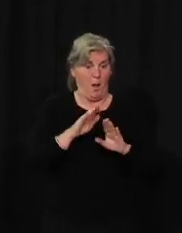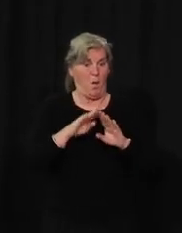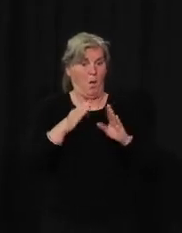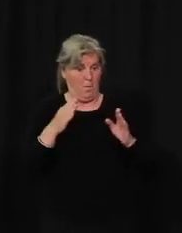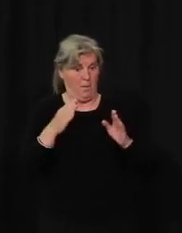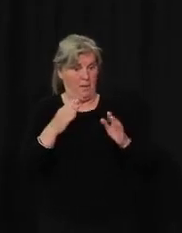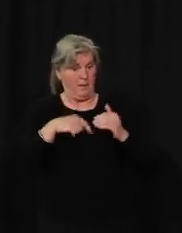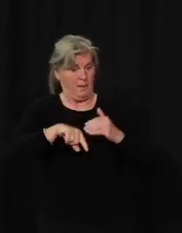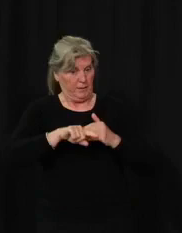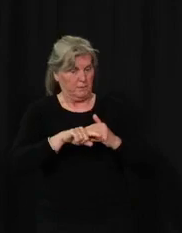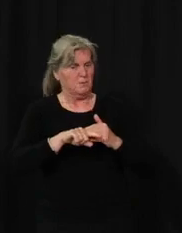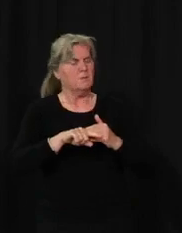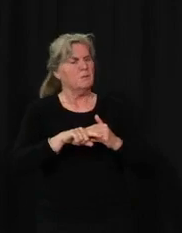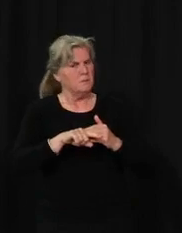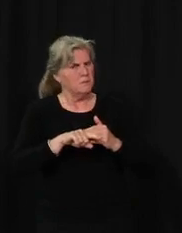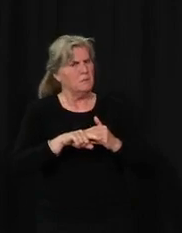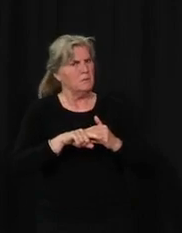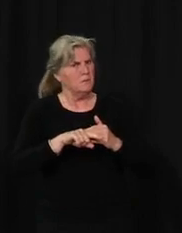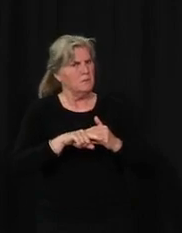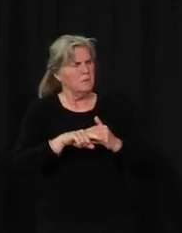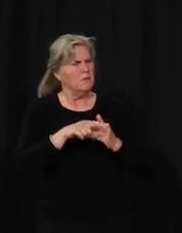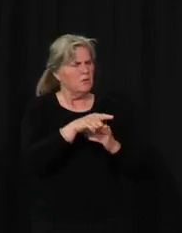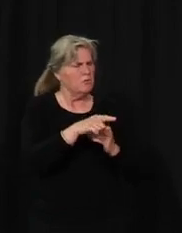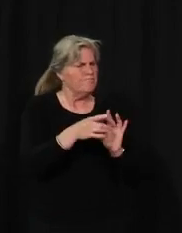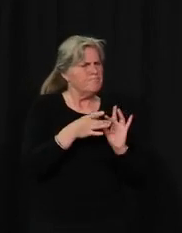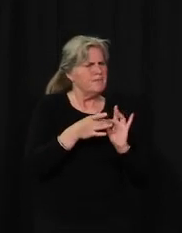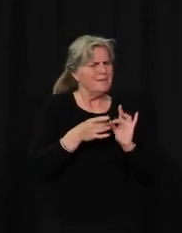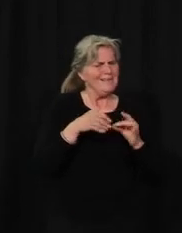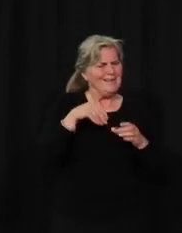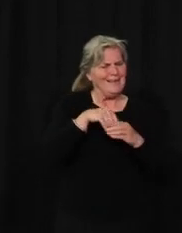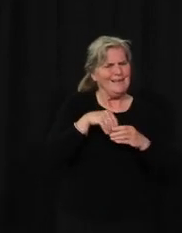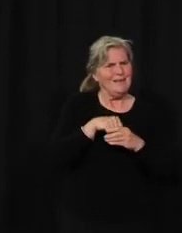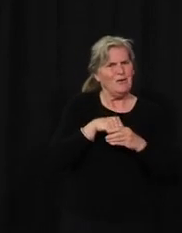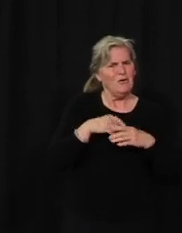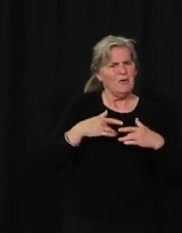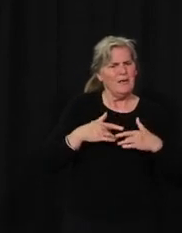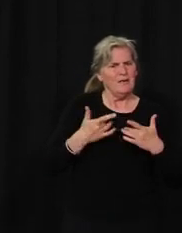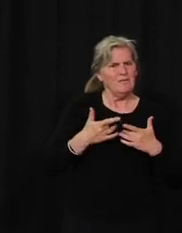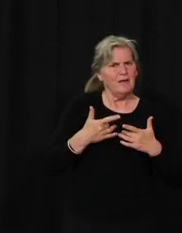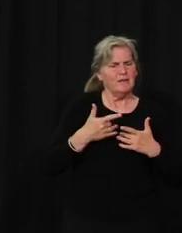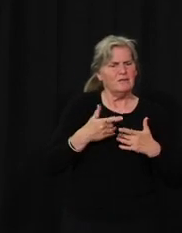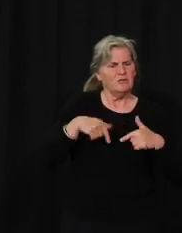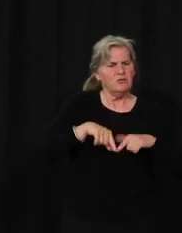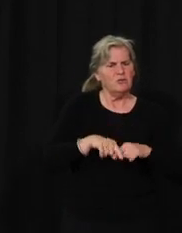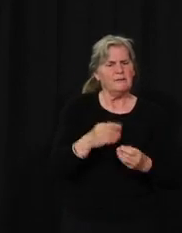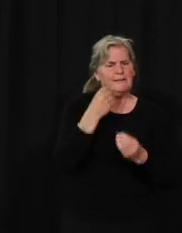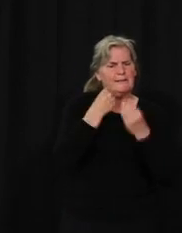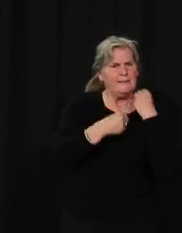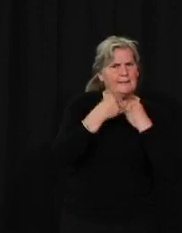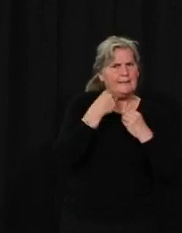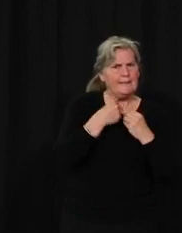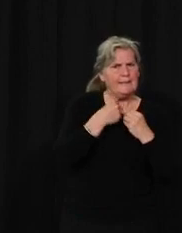with your statement that indoor gatherings over a meal is high